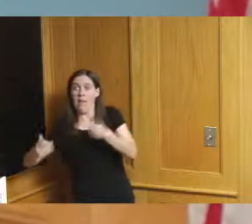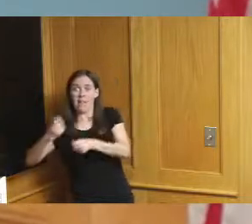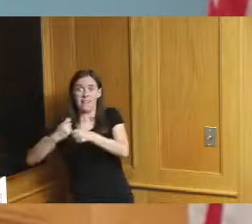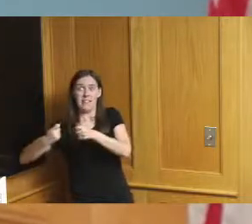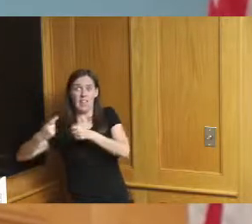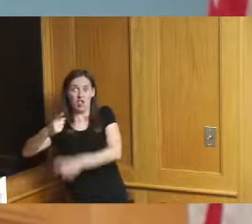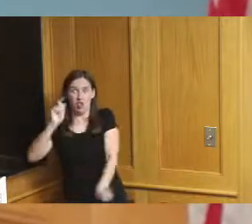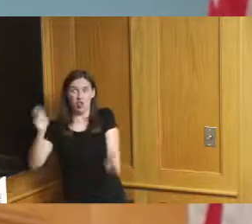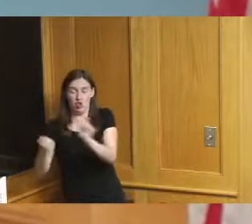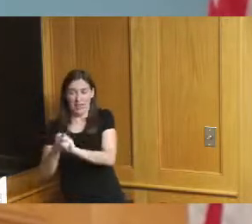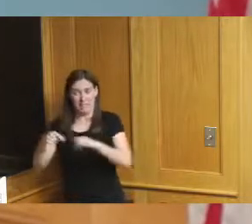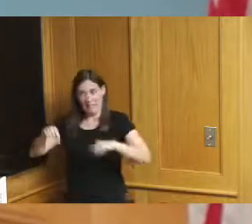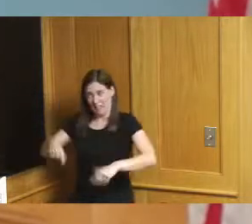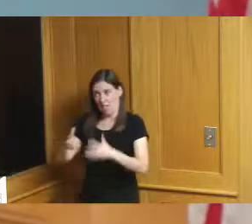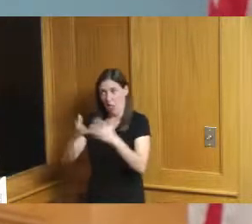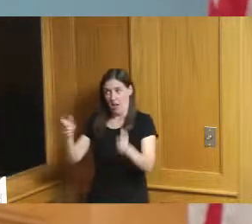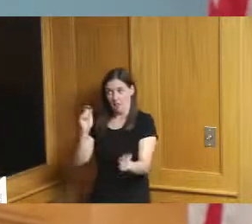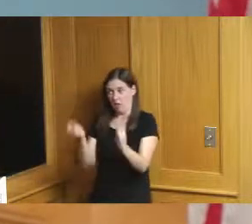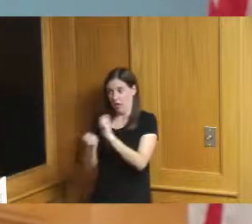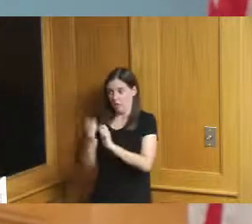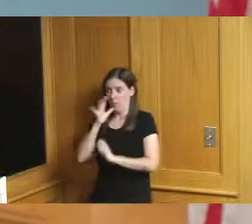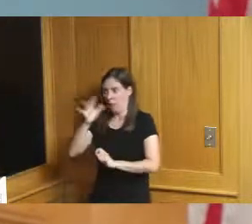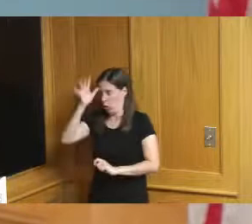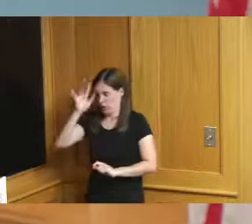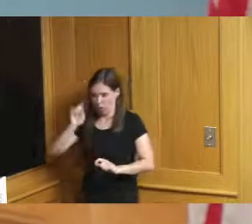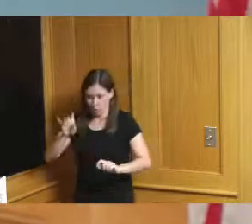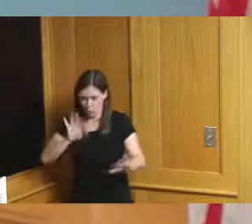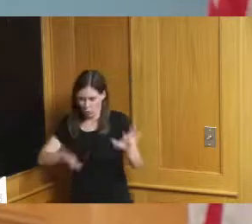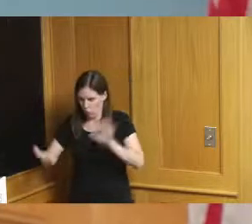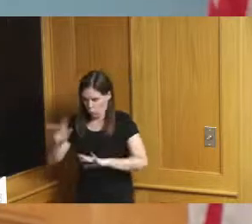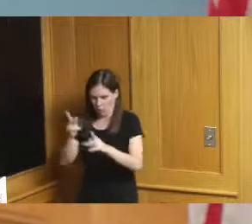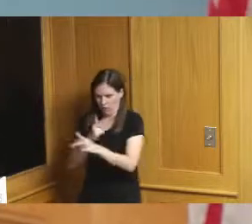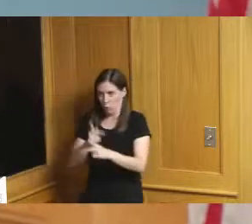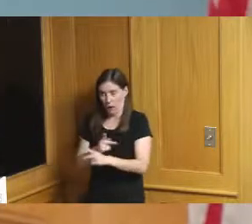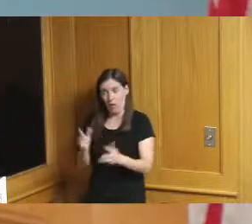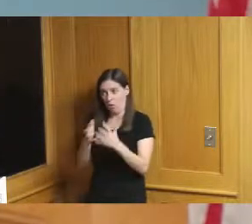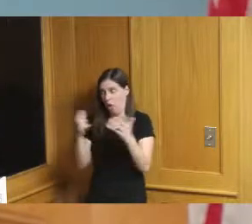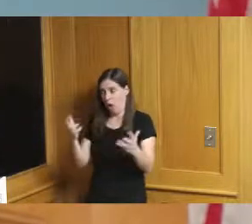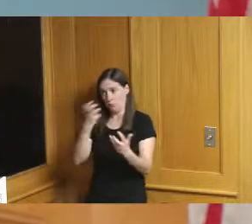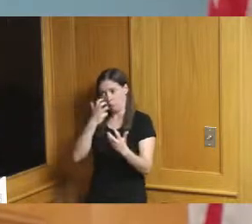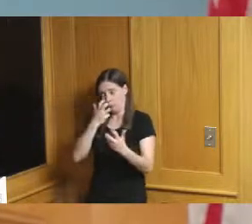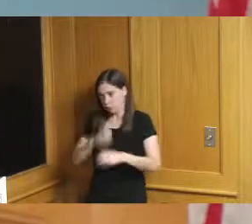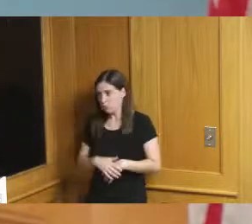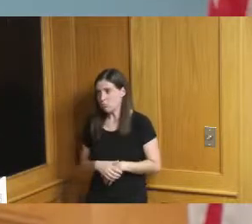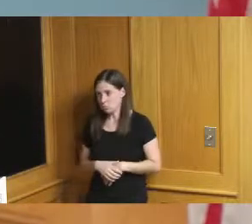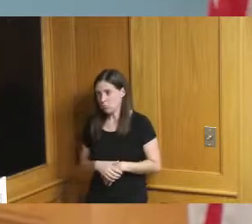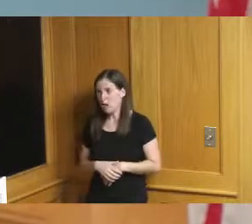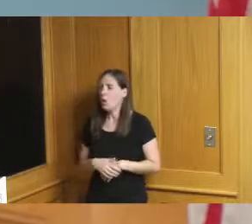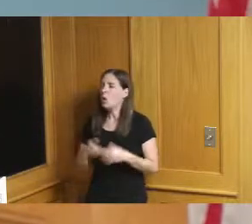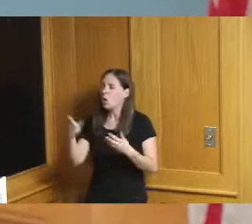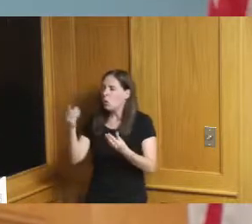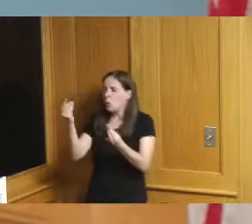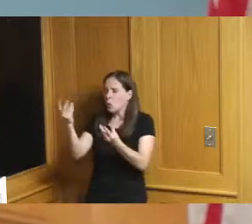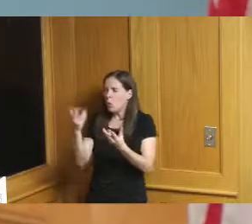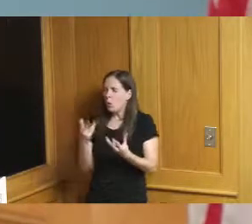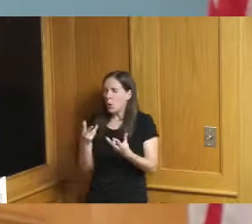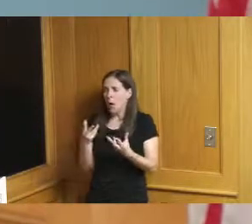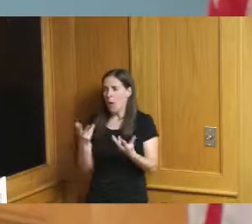a lot of changes that parents got to deal with so um if you're saying that you couldn't even extend